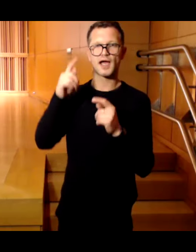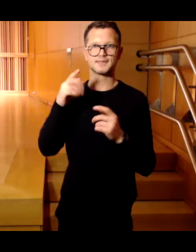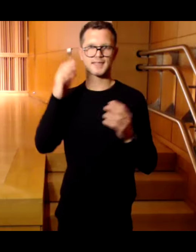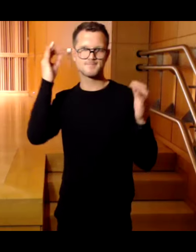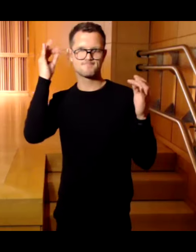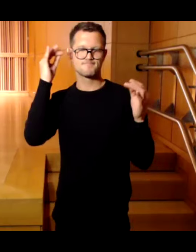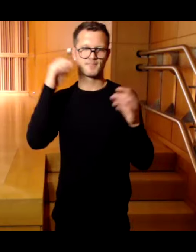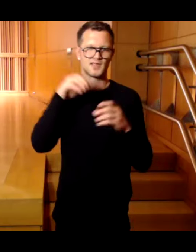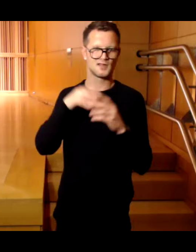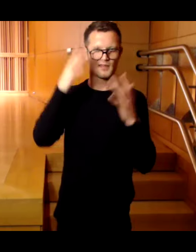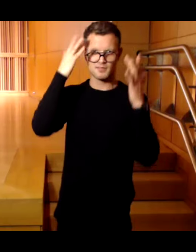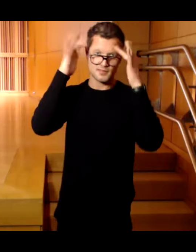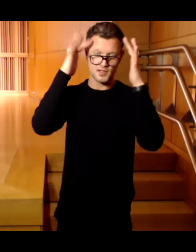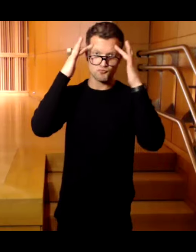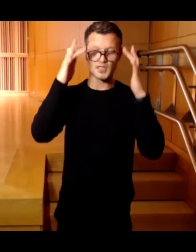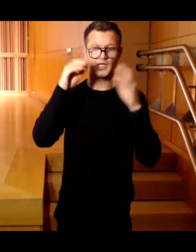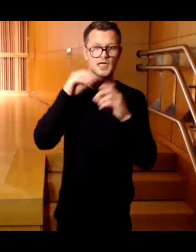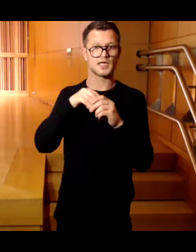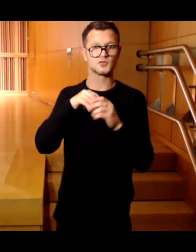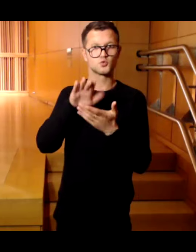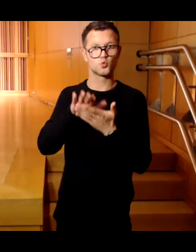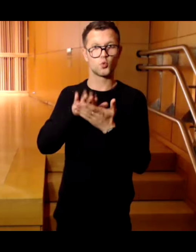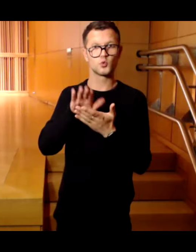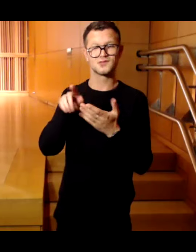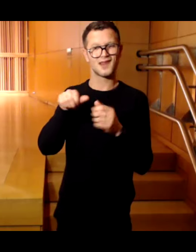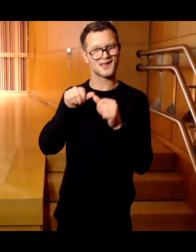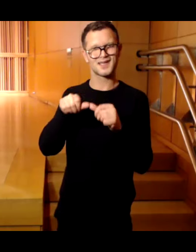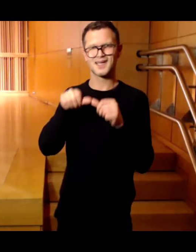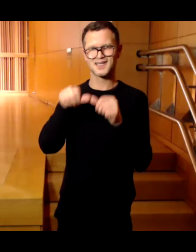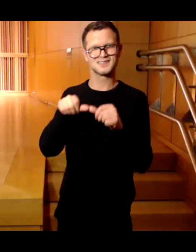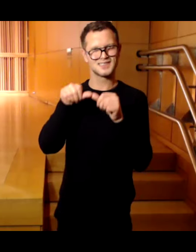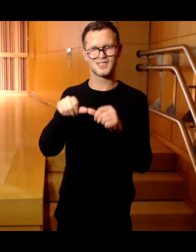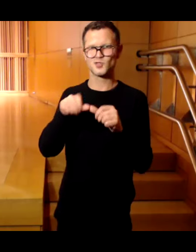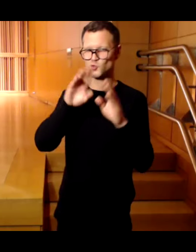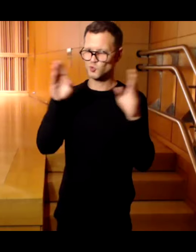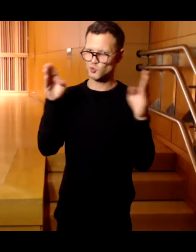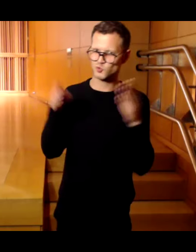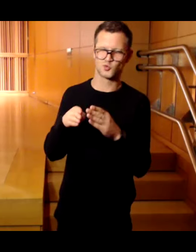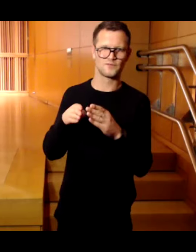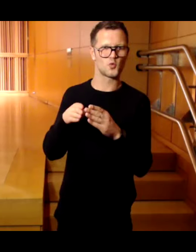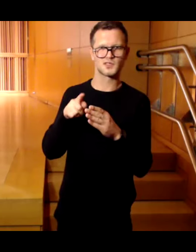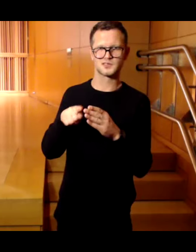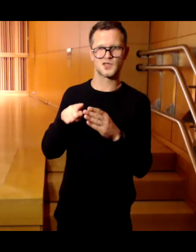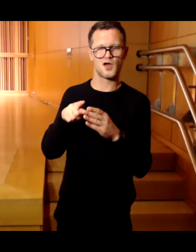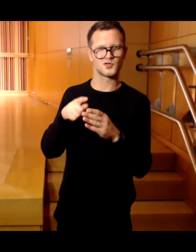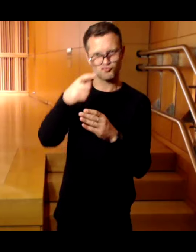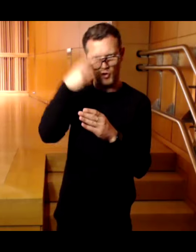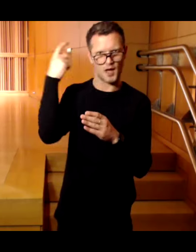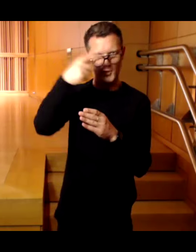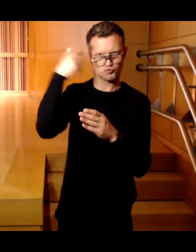that continue to center the exceptionalization of trauma and refuse to imagine otherwise.